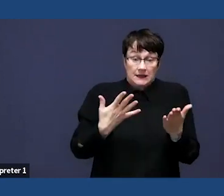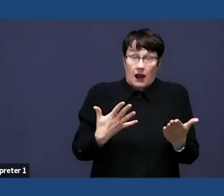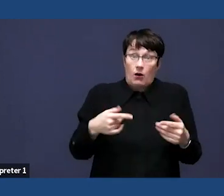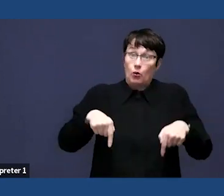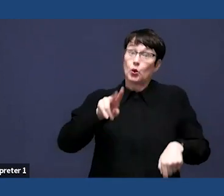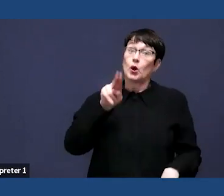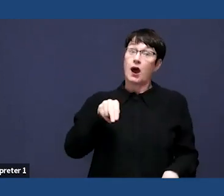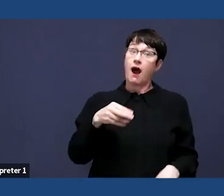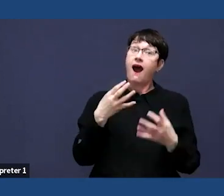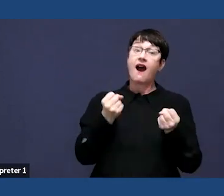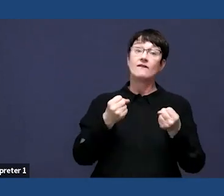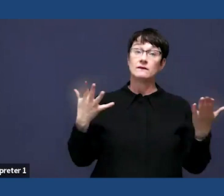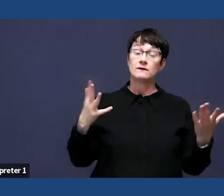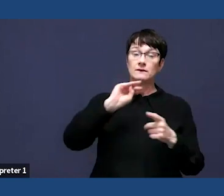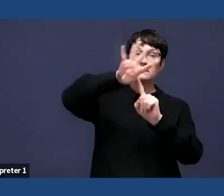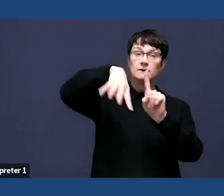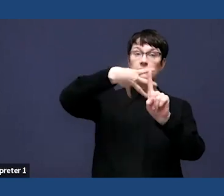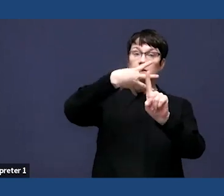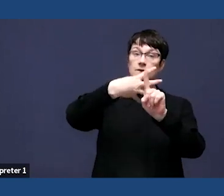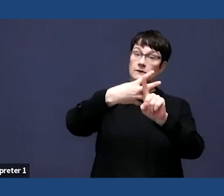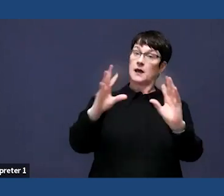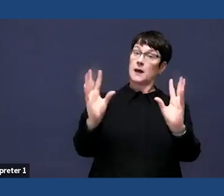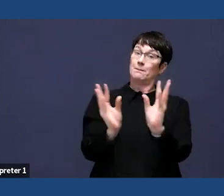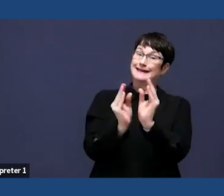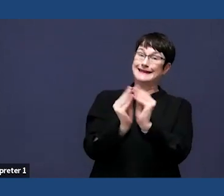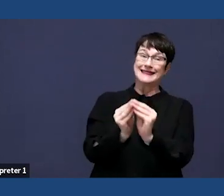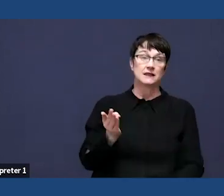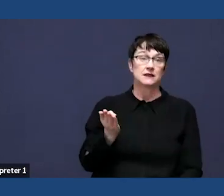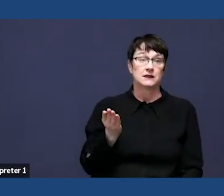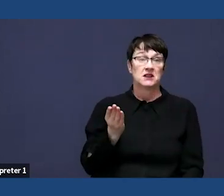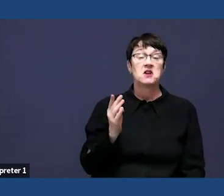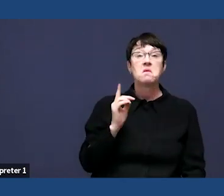UN includes some references to older persons and ageing.